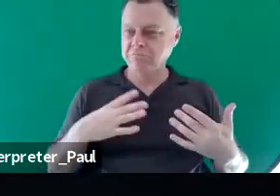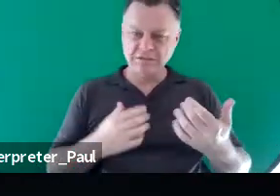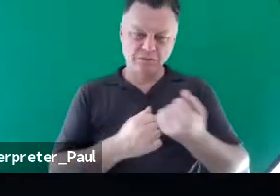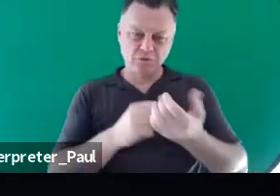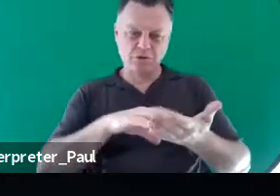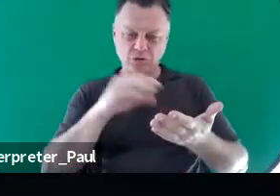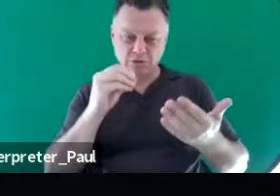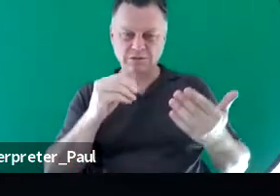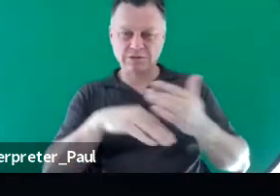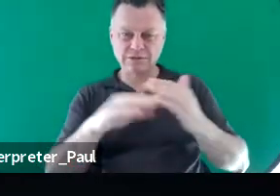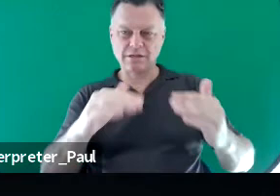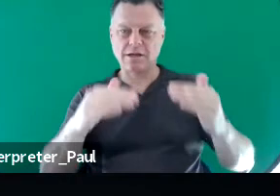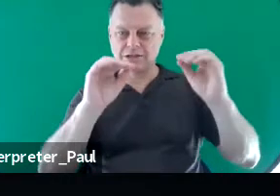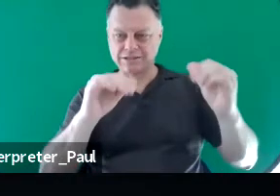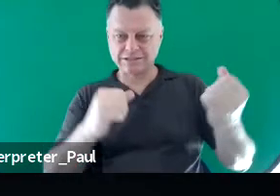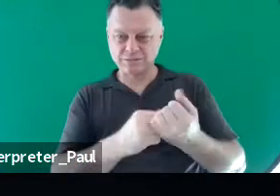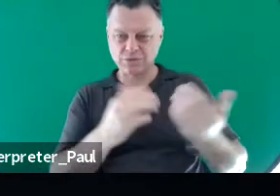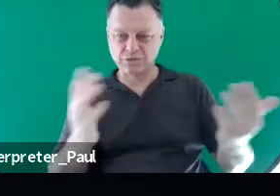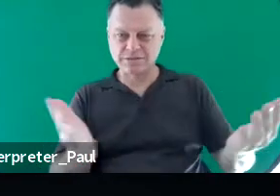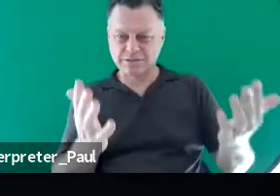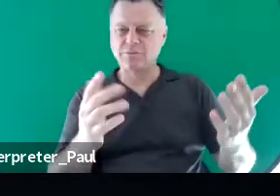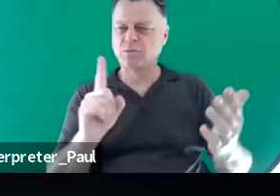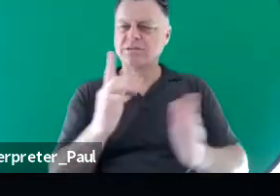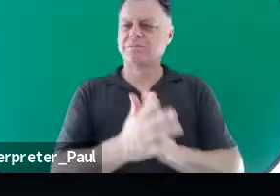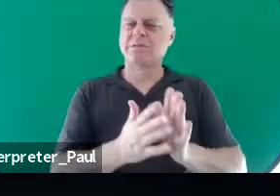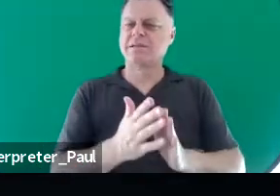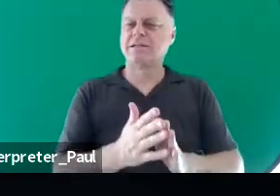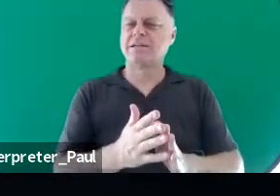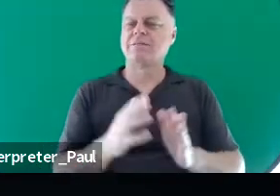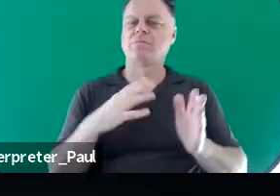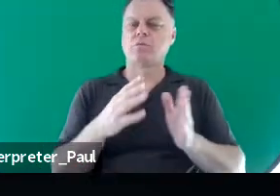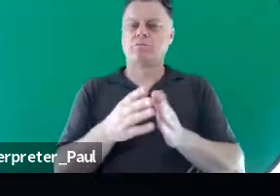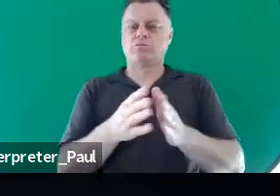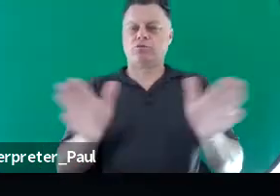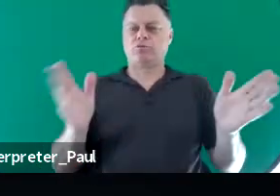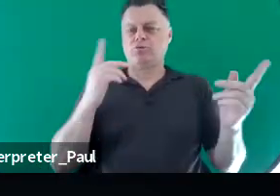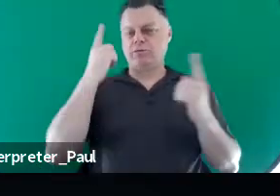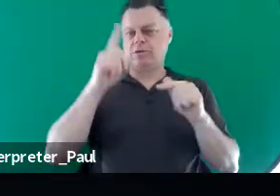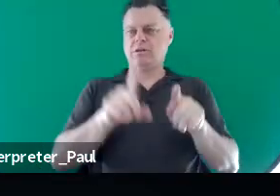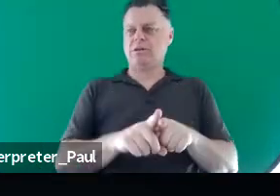education, but what does that mean, in terms of broader thinking about what inclusive education